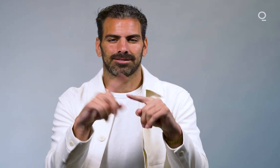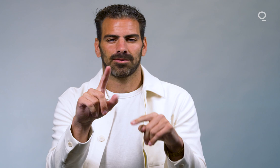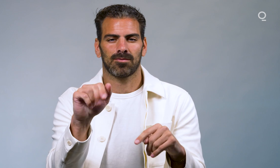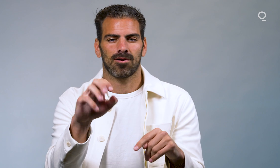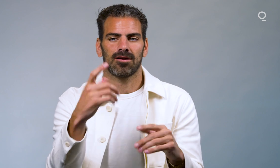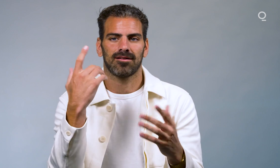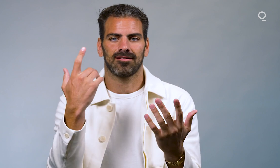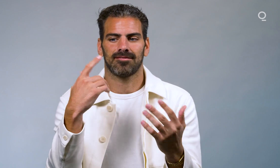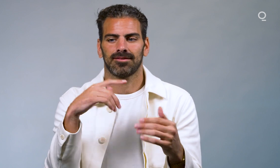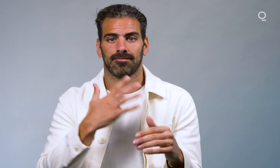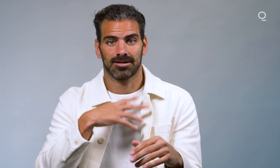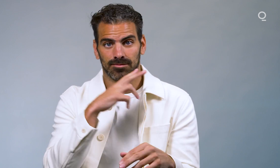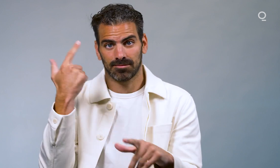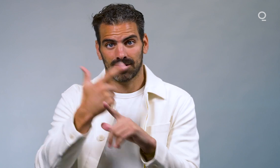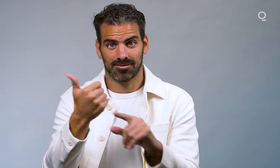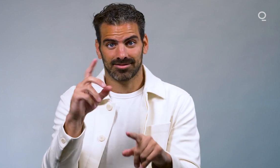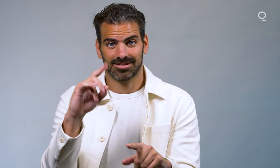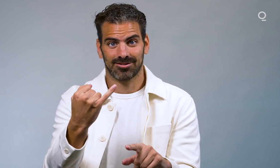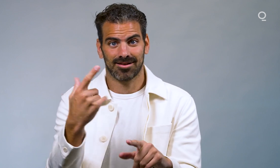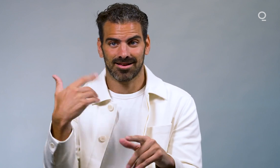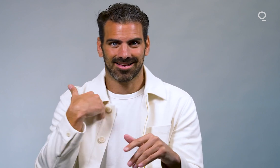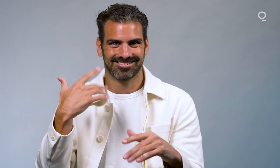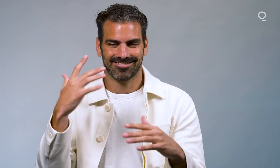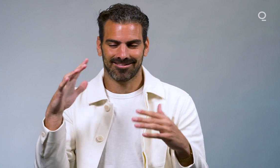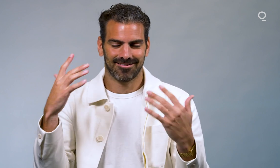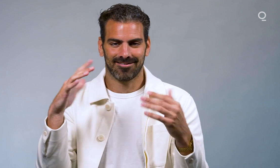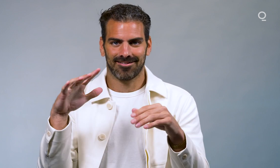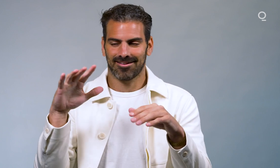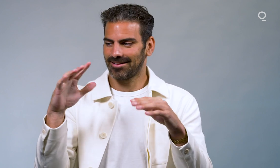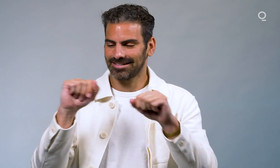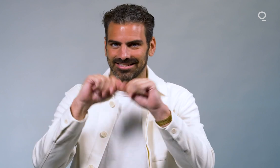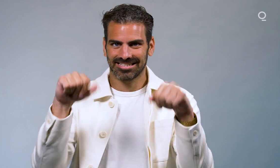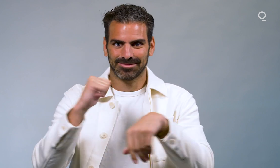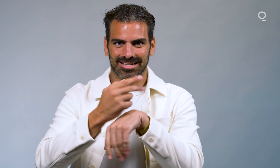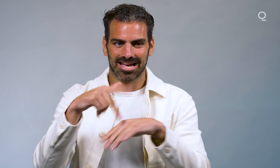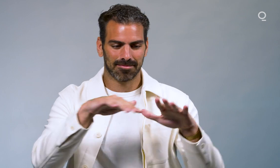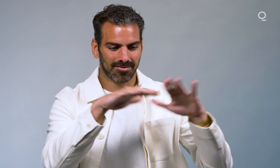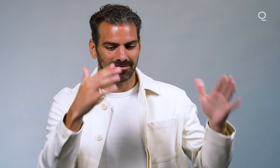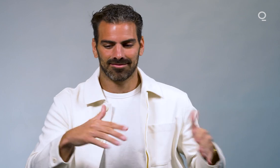Right. It really just depends on where you are. So my twin brother actually, who is also deaf, is a DJ.